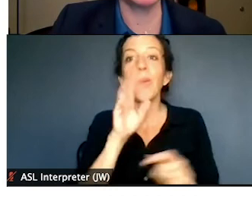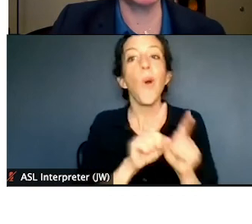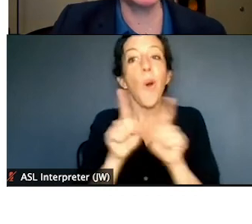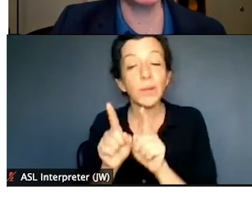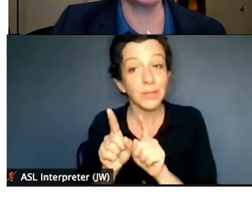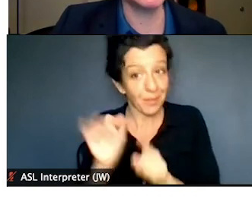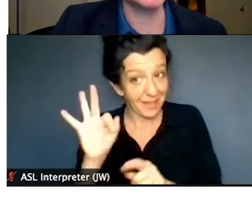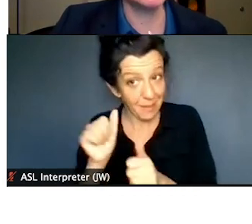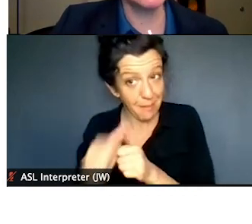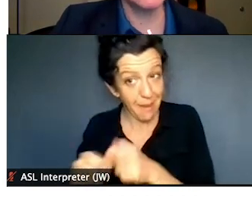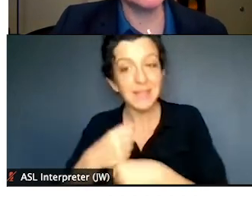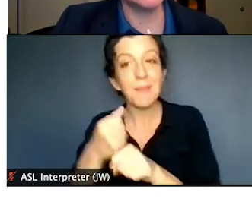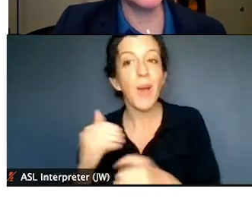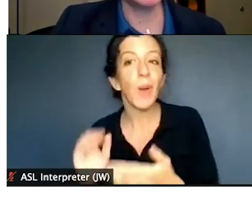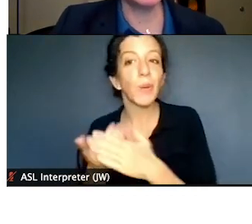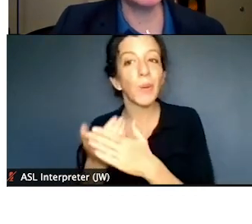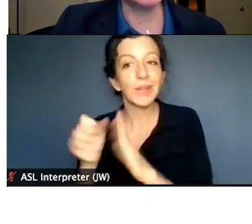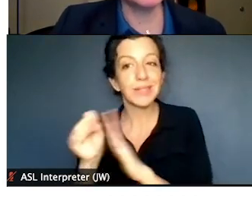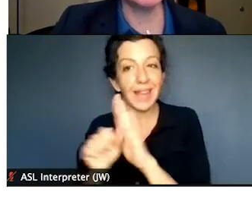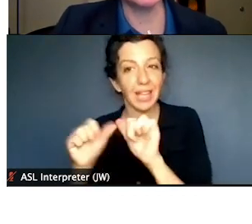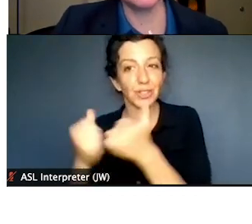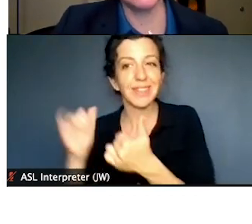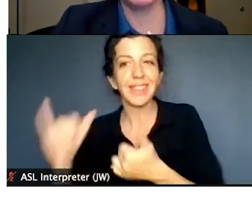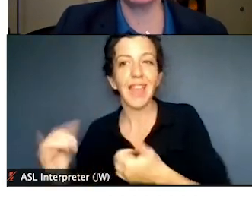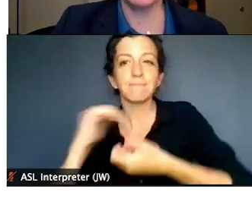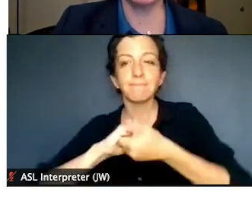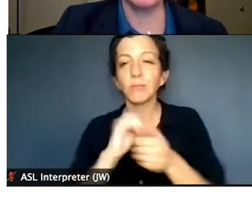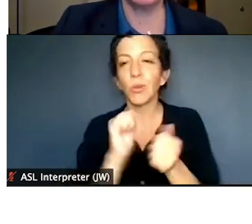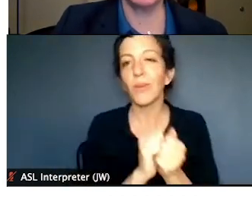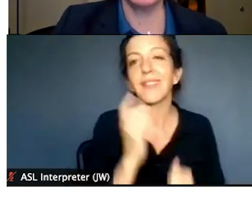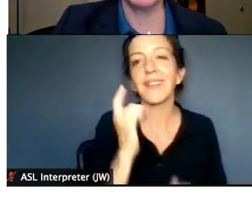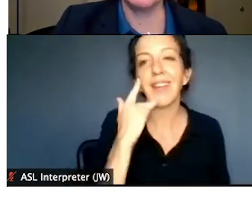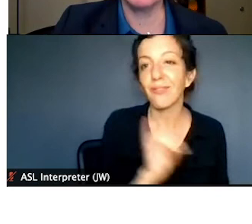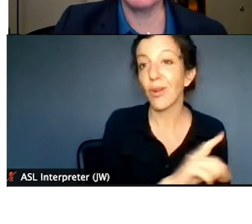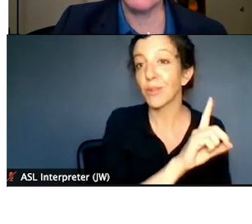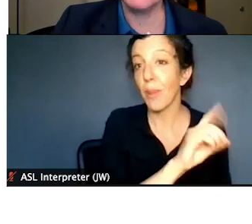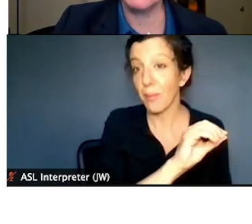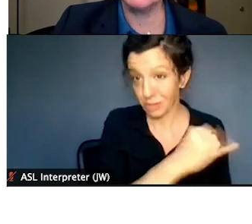giving the most money, and then other individuals and a group called Californians for Consumer Privacy.